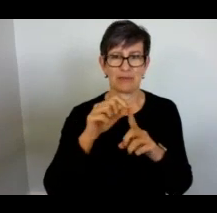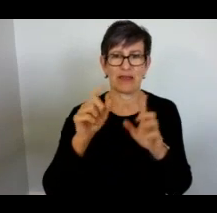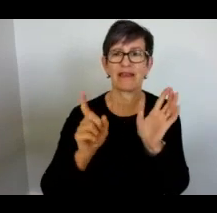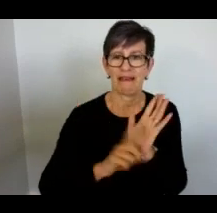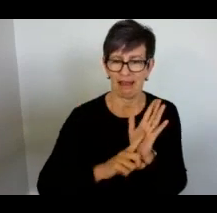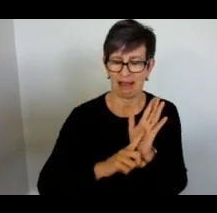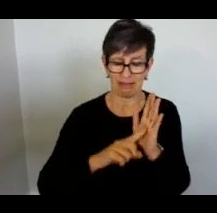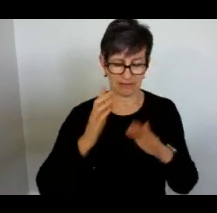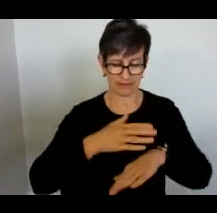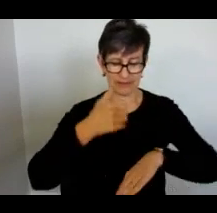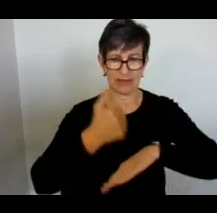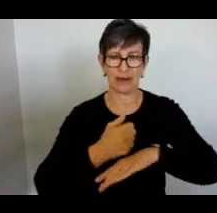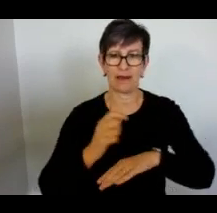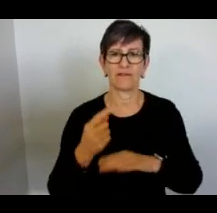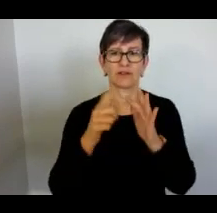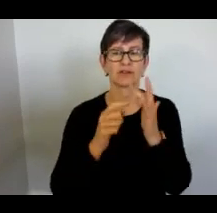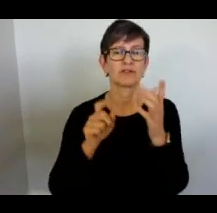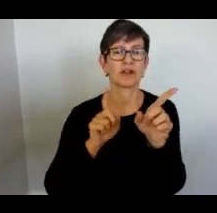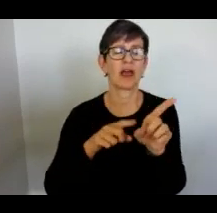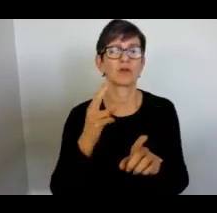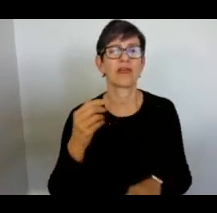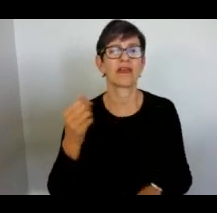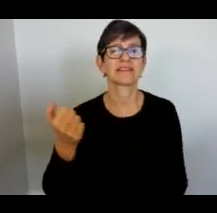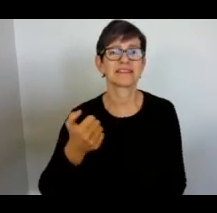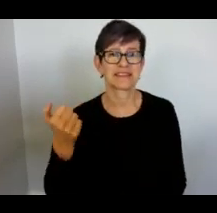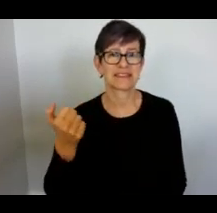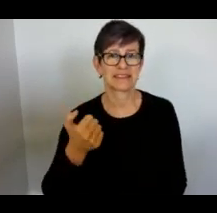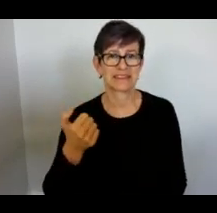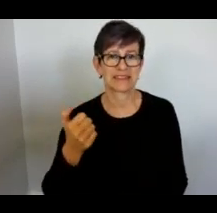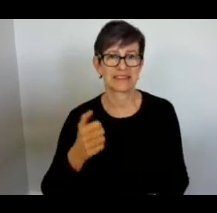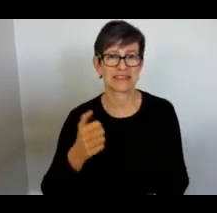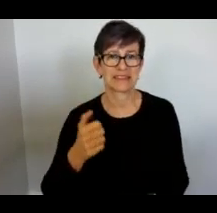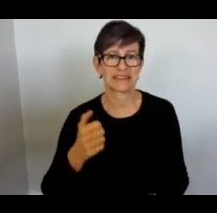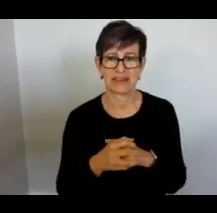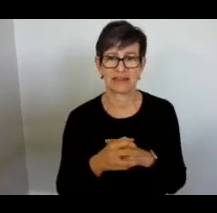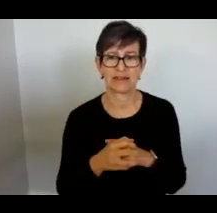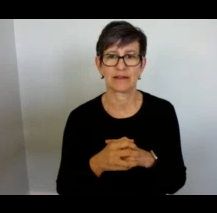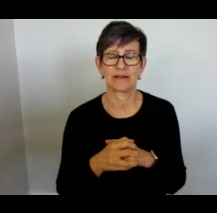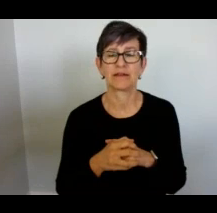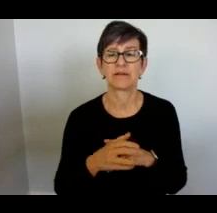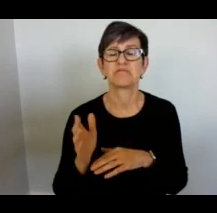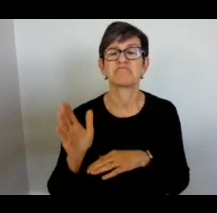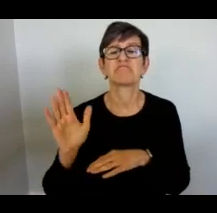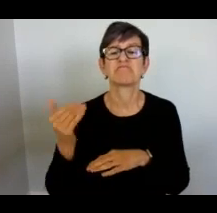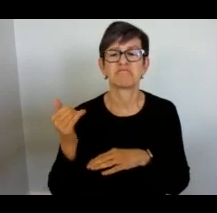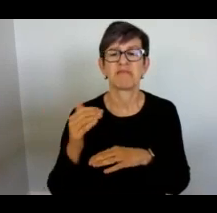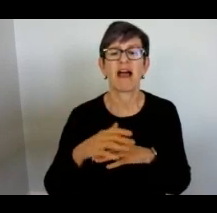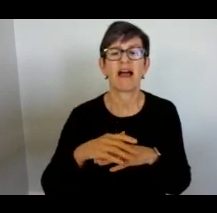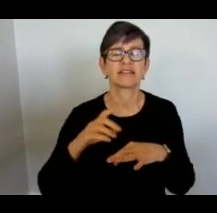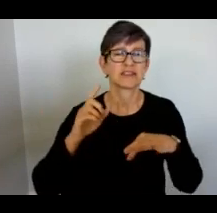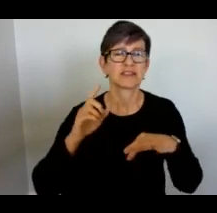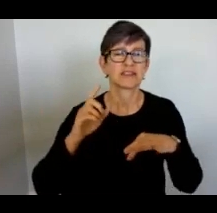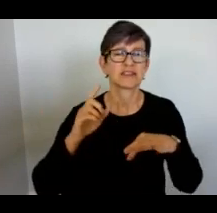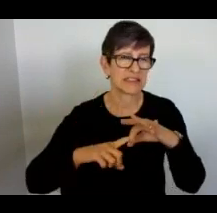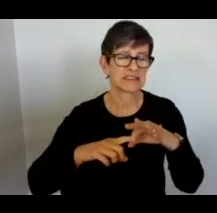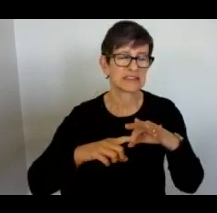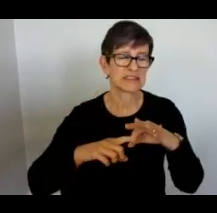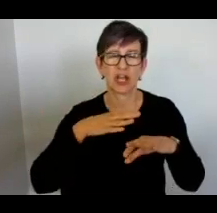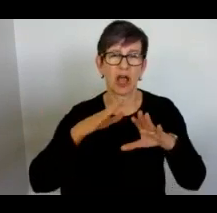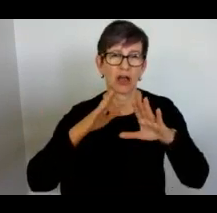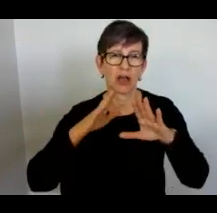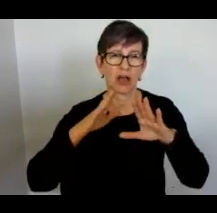2016 following the recommendations of the QLD Child Protection Commission of Inquiry. It is